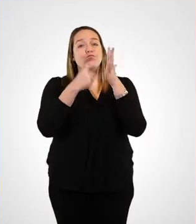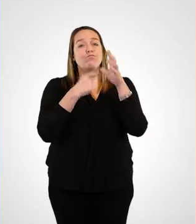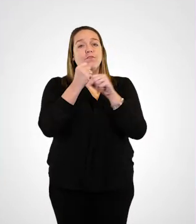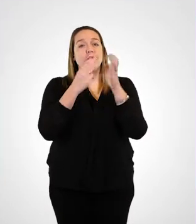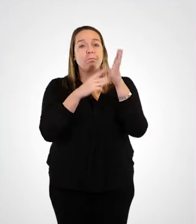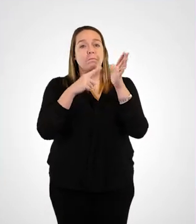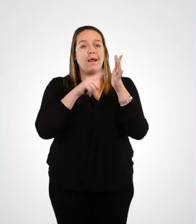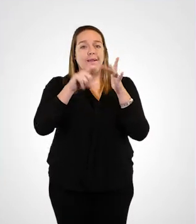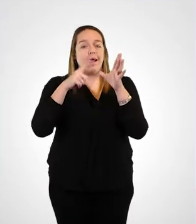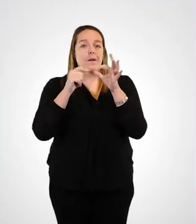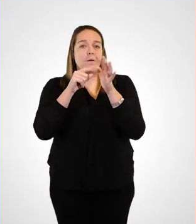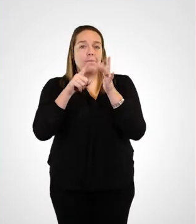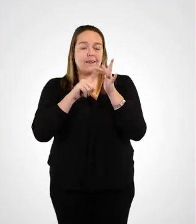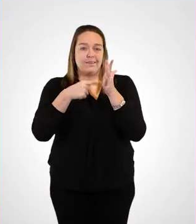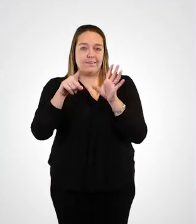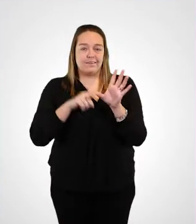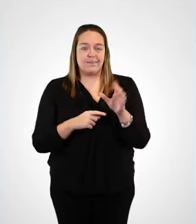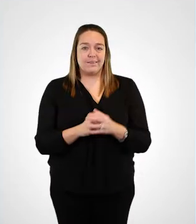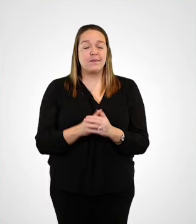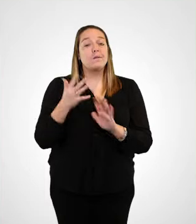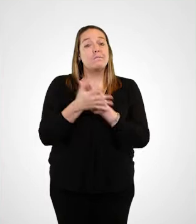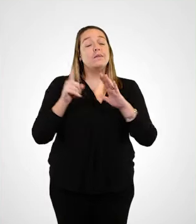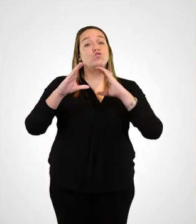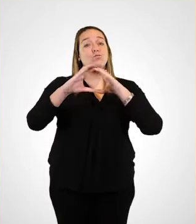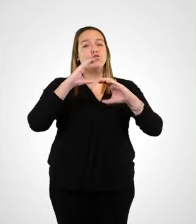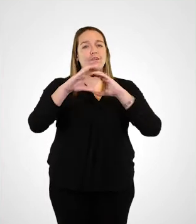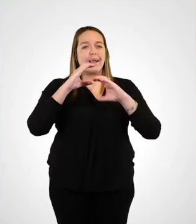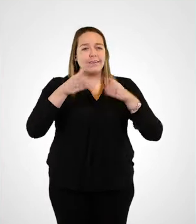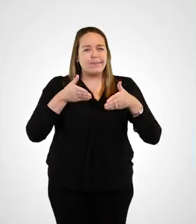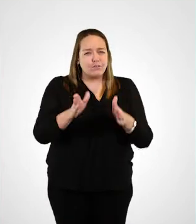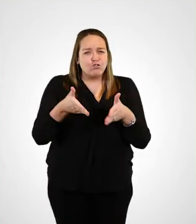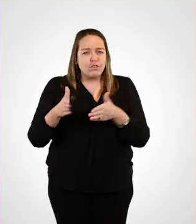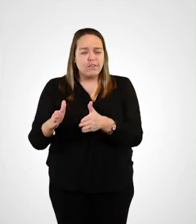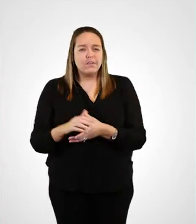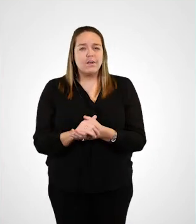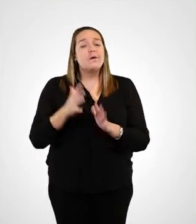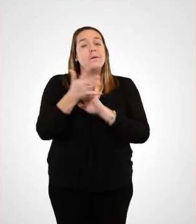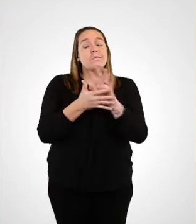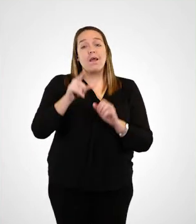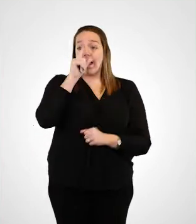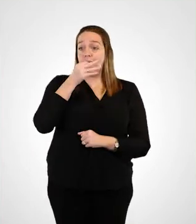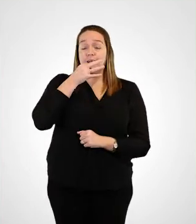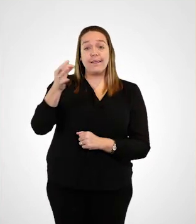And next we have pragmatic abilities and these are the use of communication strategies.